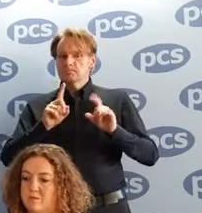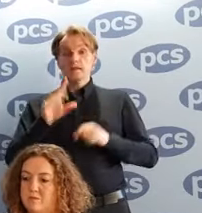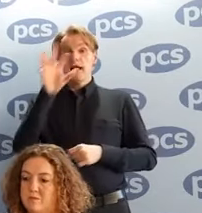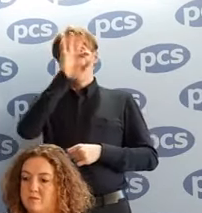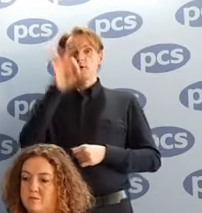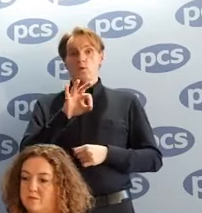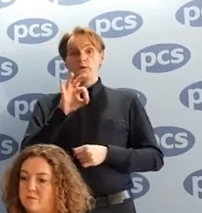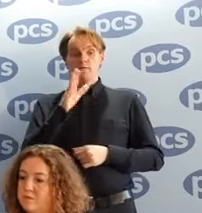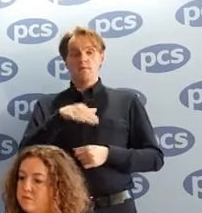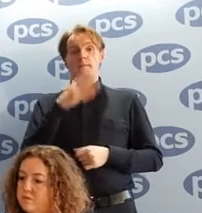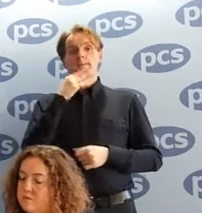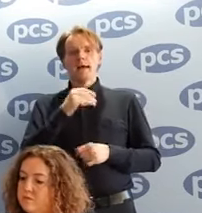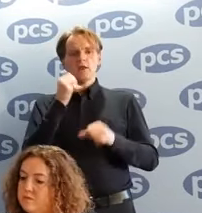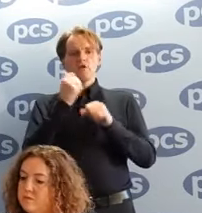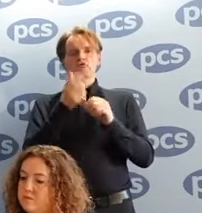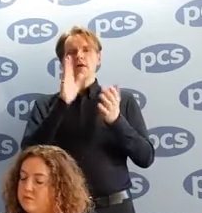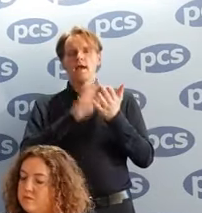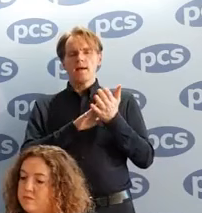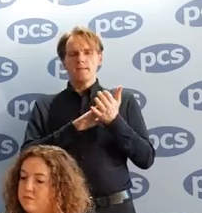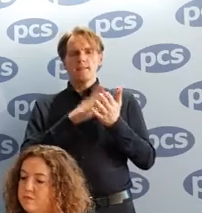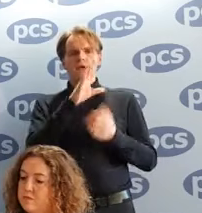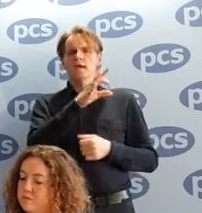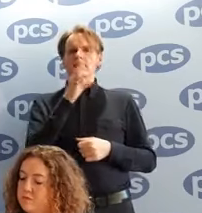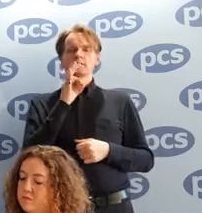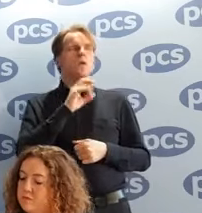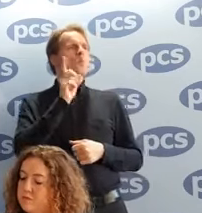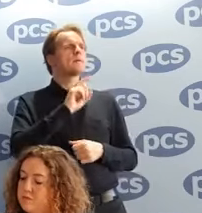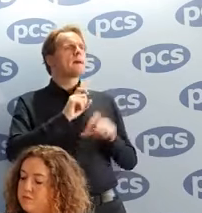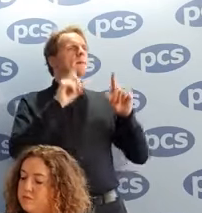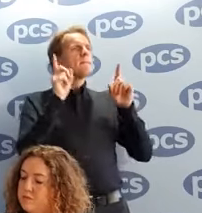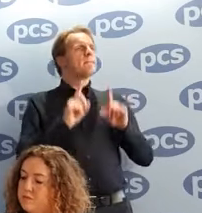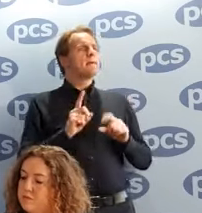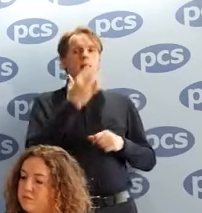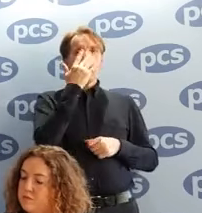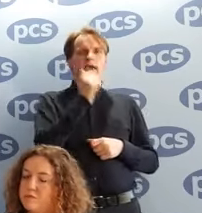who's asking about protection for the age group 50 to 55 within the